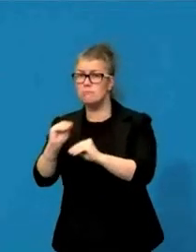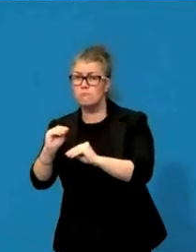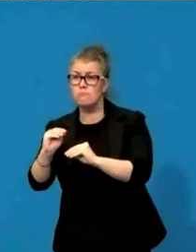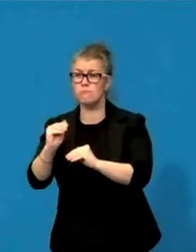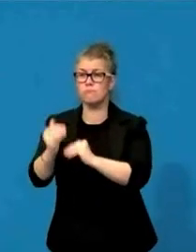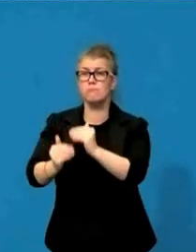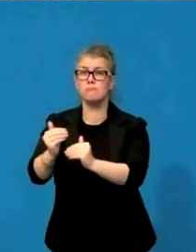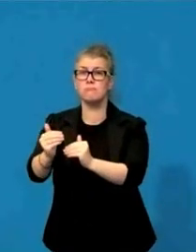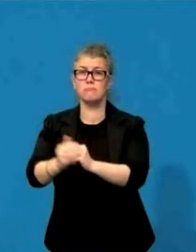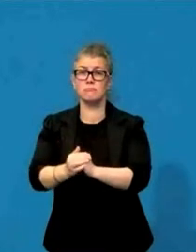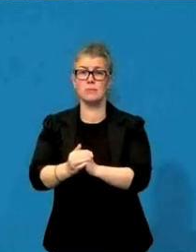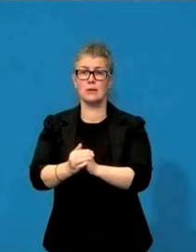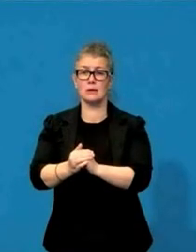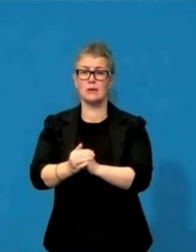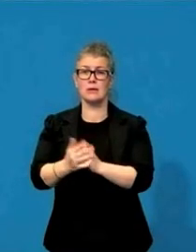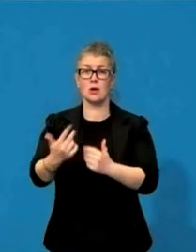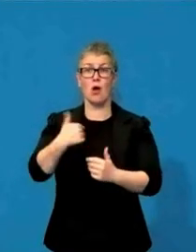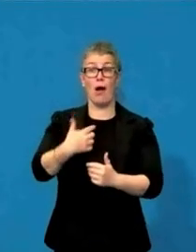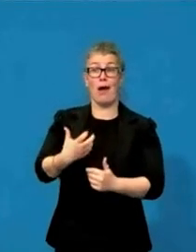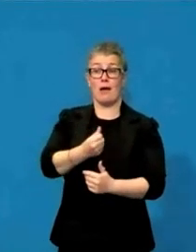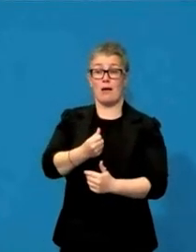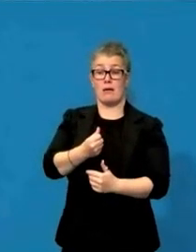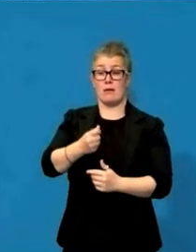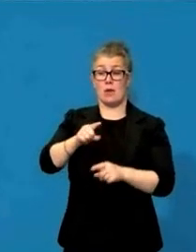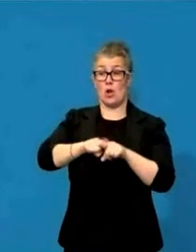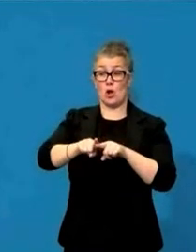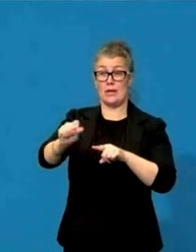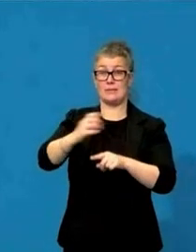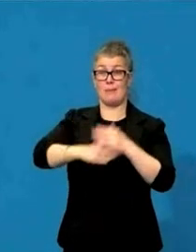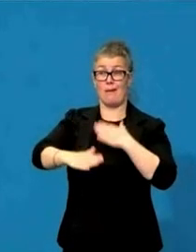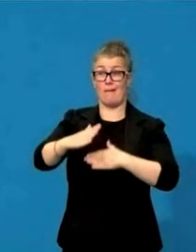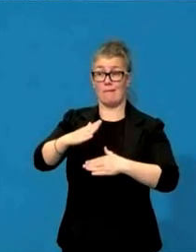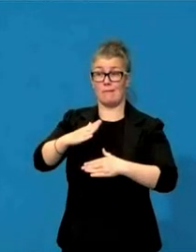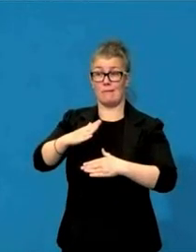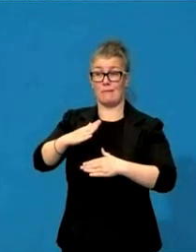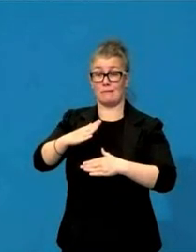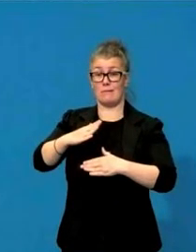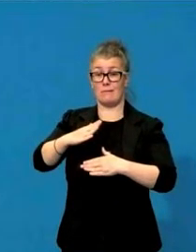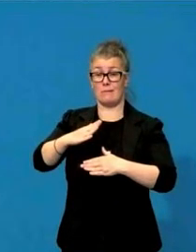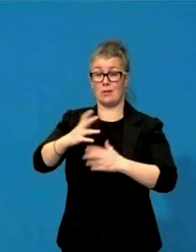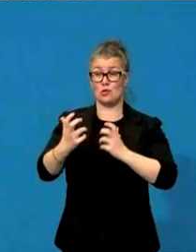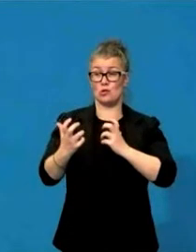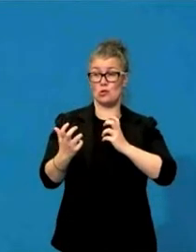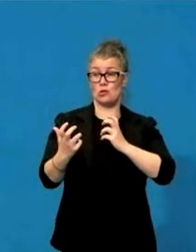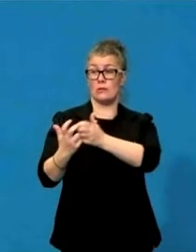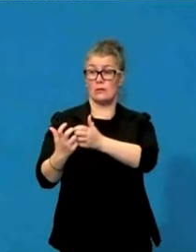to learn a set of behaviours that - that enabled him to sort of feel that he owned